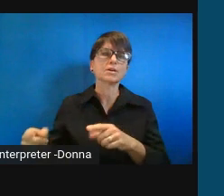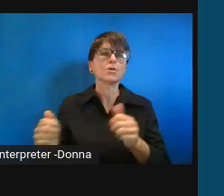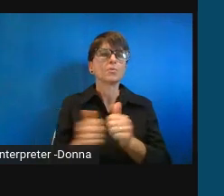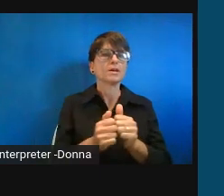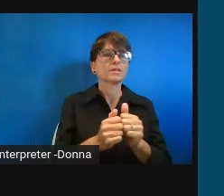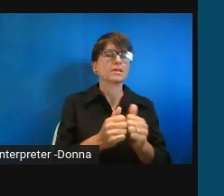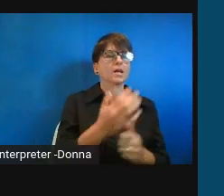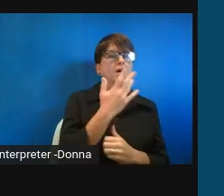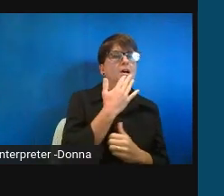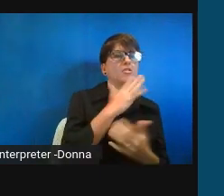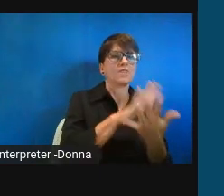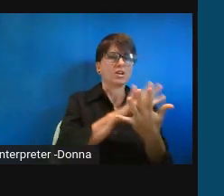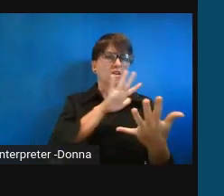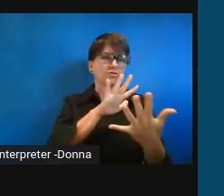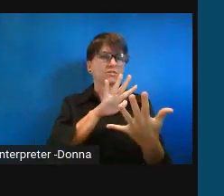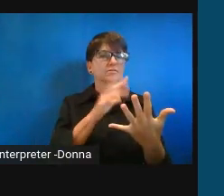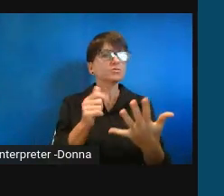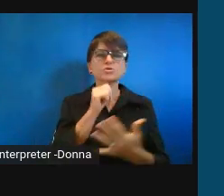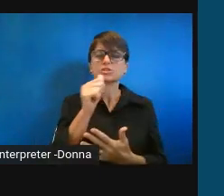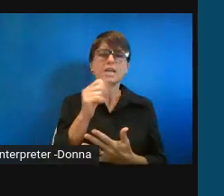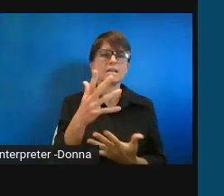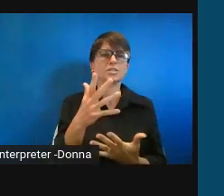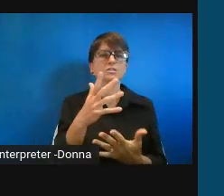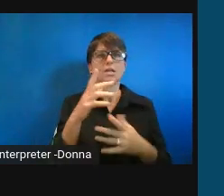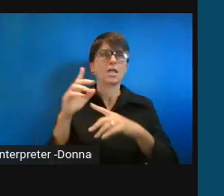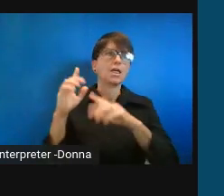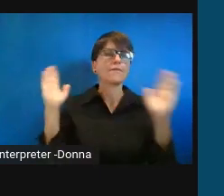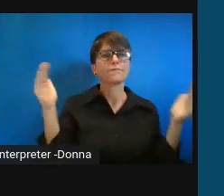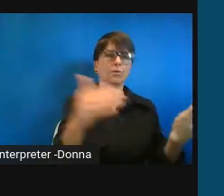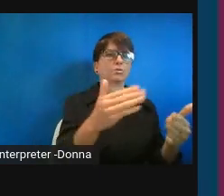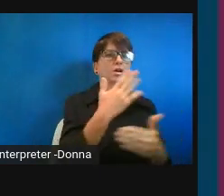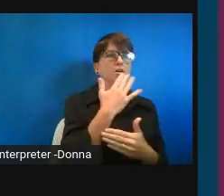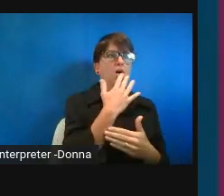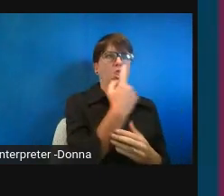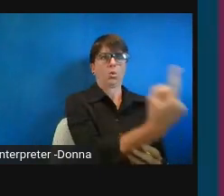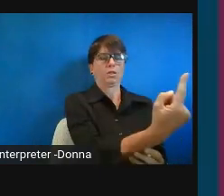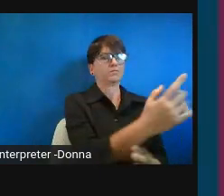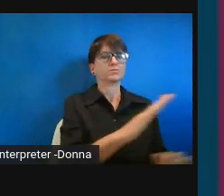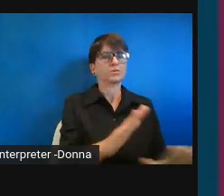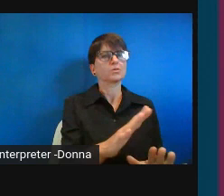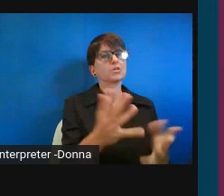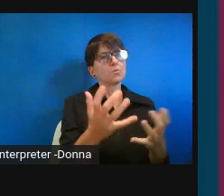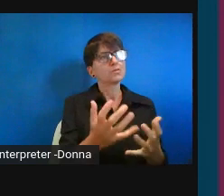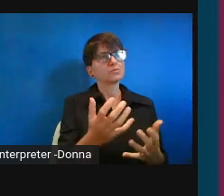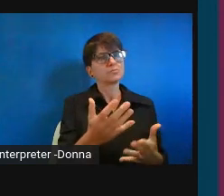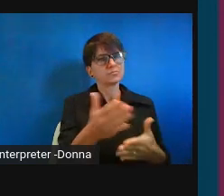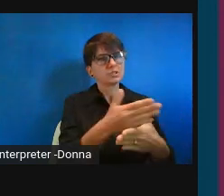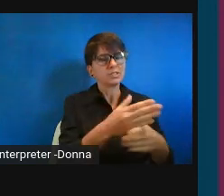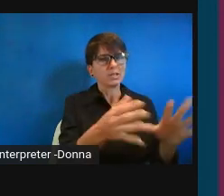For example, you shouldn’t rely on colour alone to convey a message. If some of your audience was colorblind, then the key information